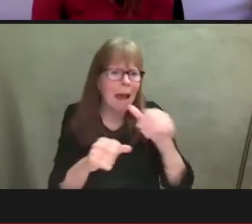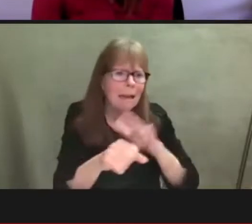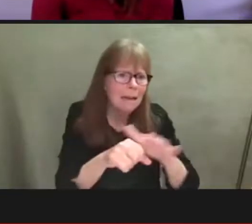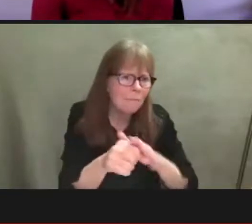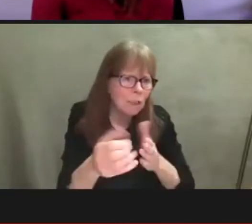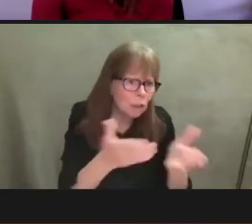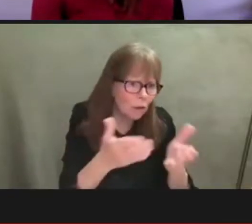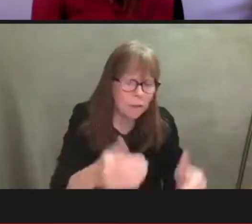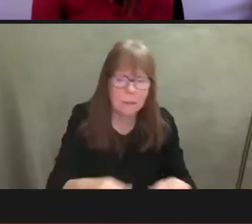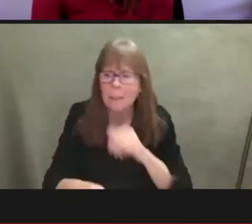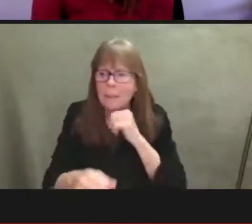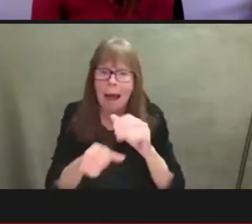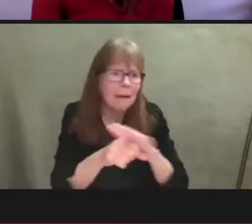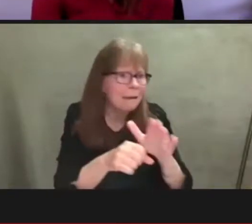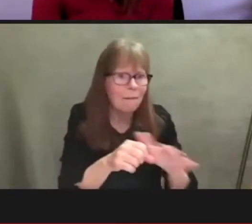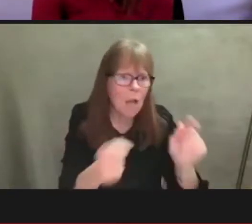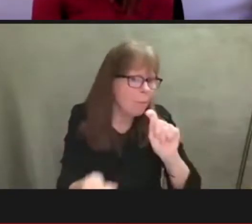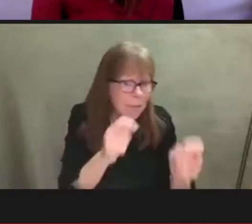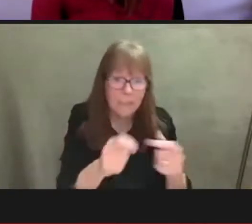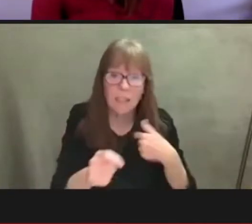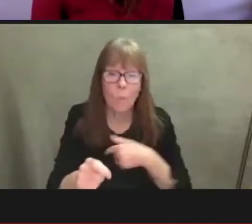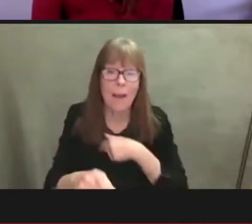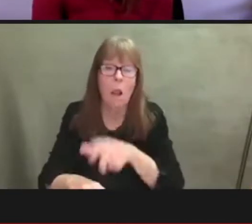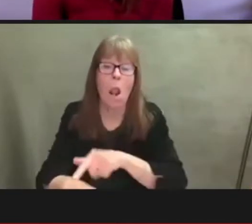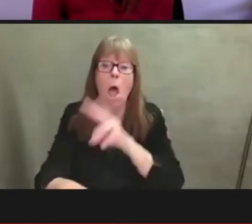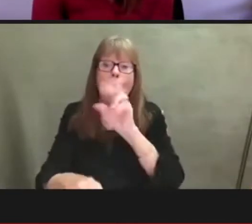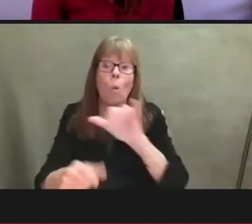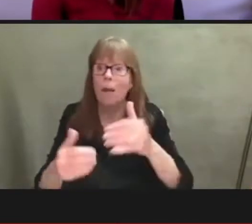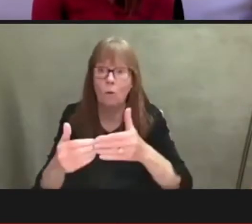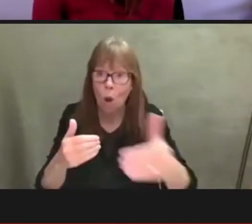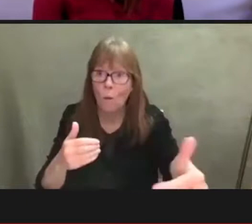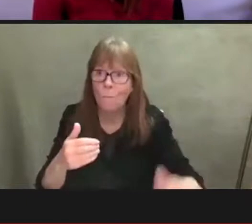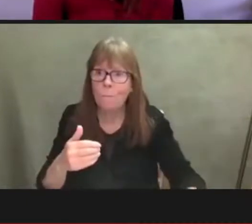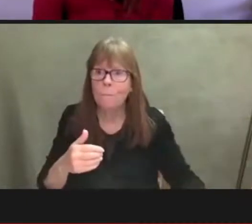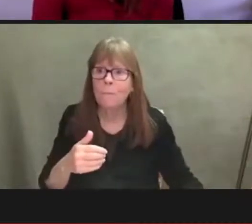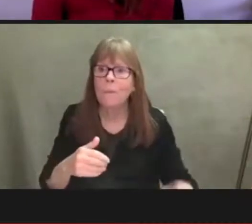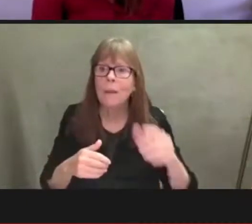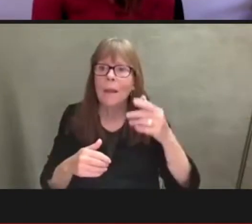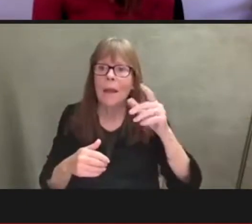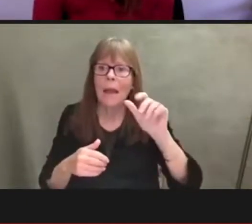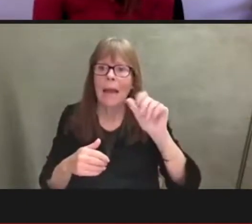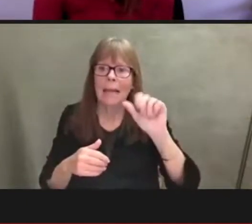we have a long way to go. This is Andres, let me just say from a federal policy standpoint,